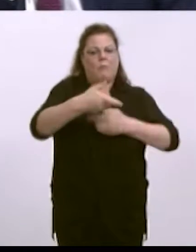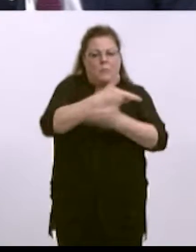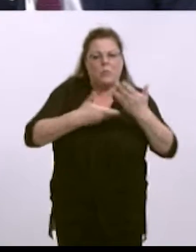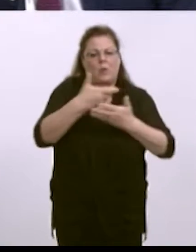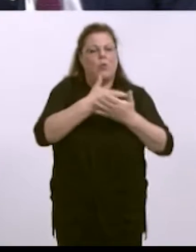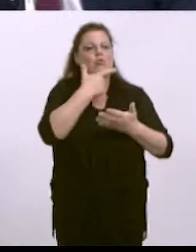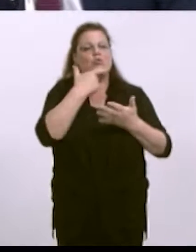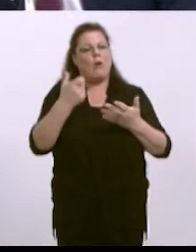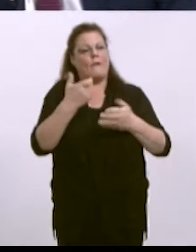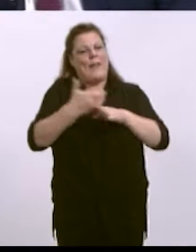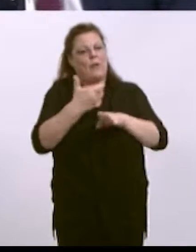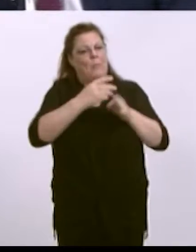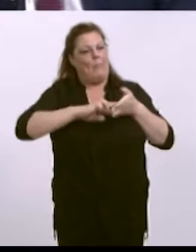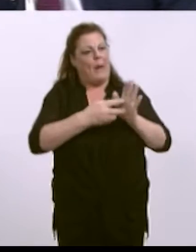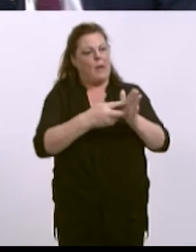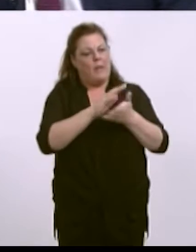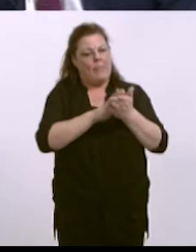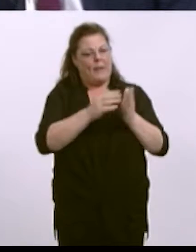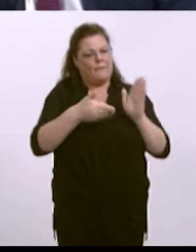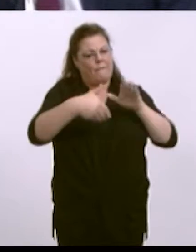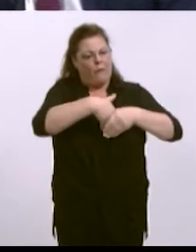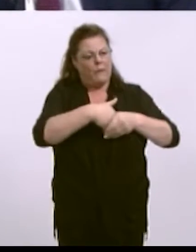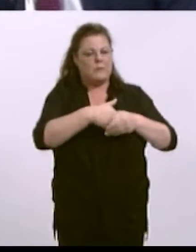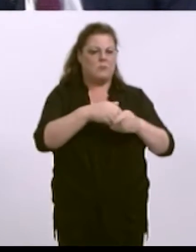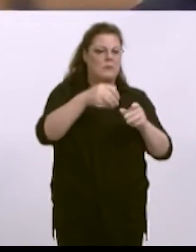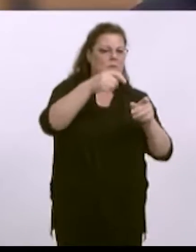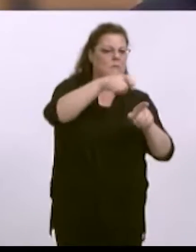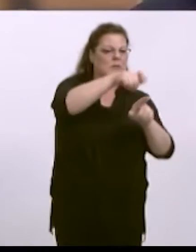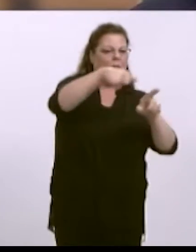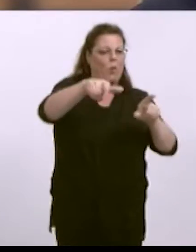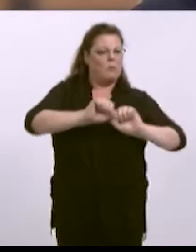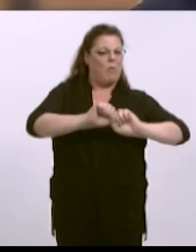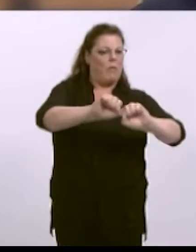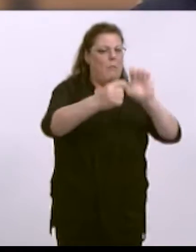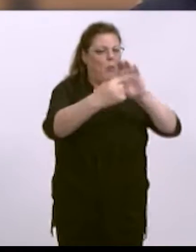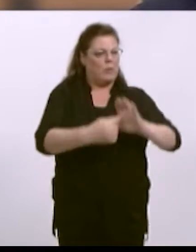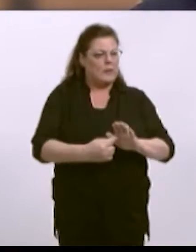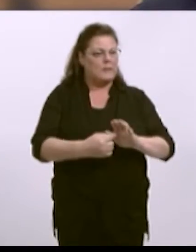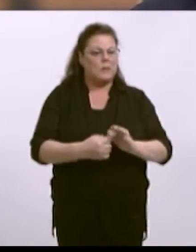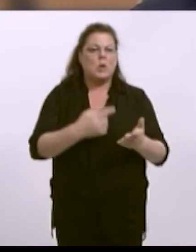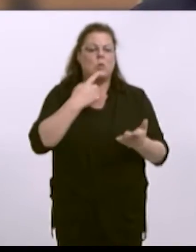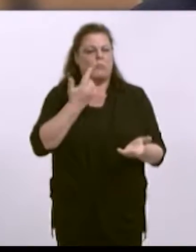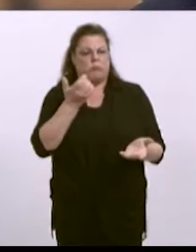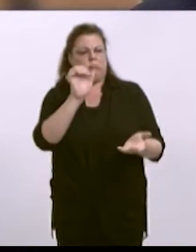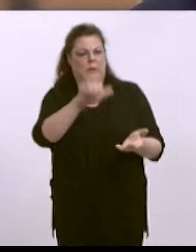which addresses priorities for stakeholders. So, yes, that legislation is still moving